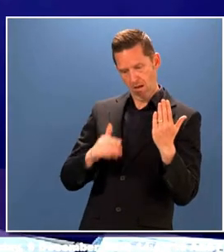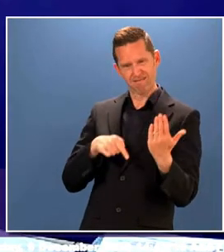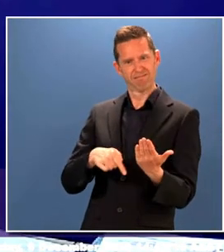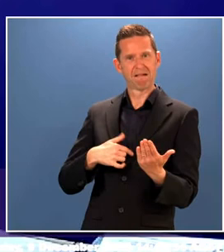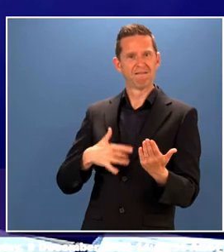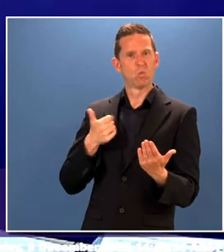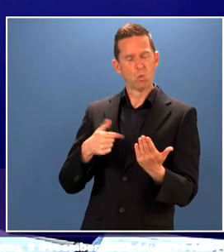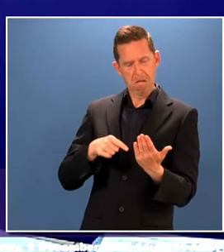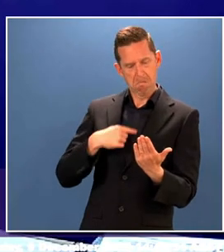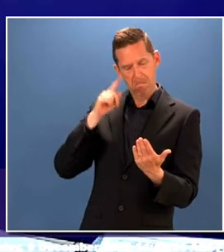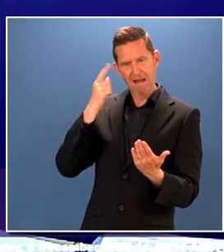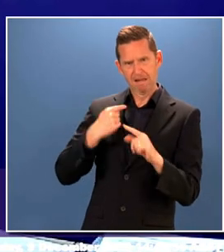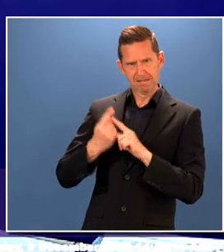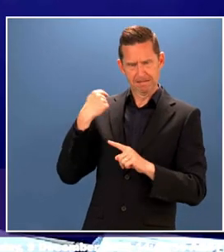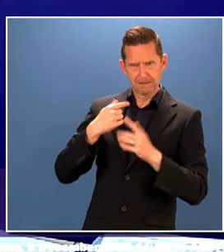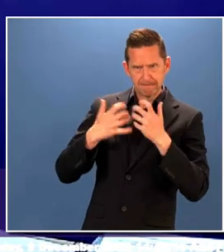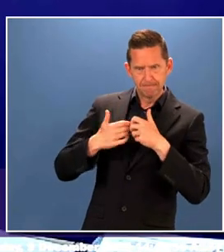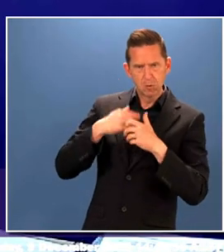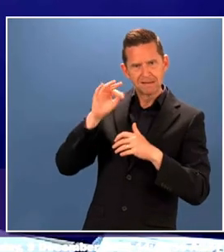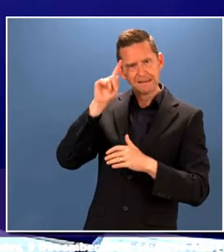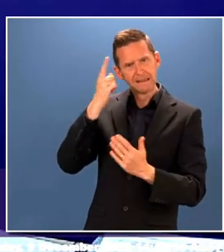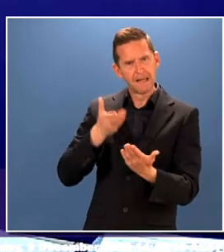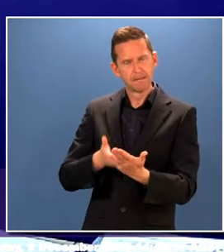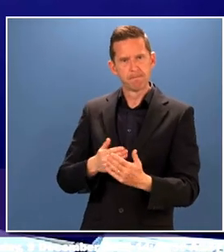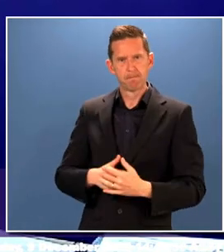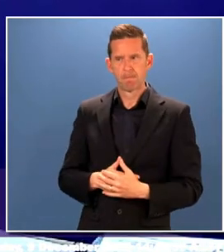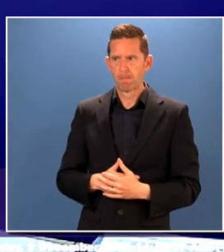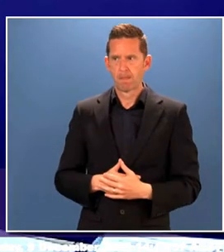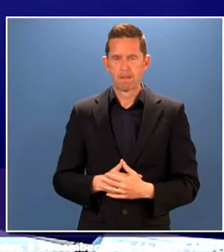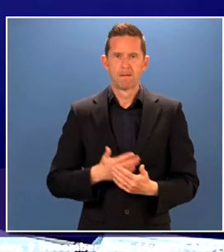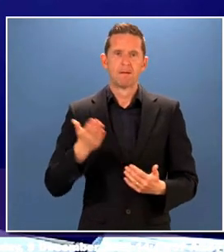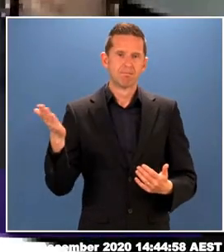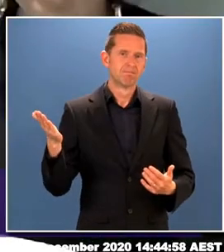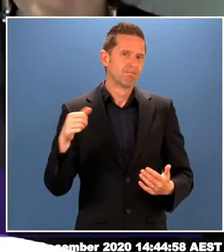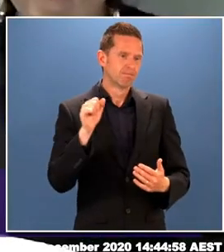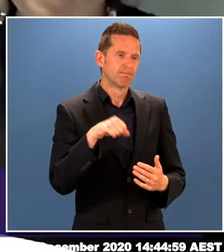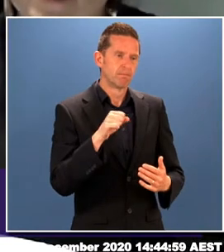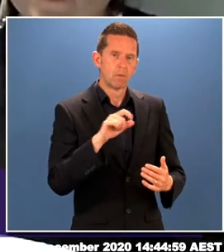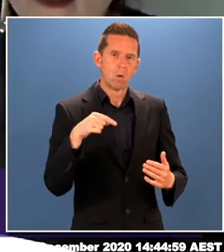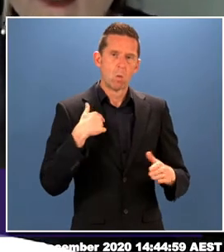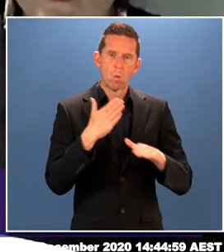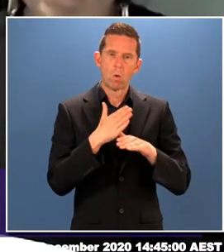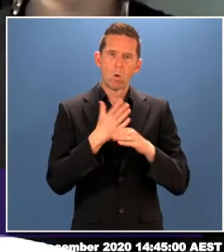that I've been quite anxious to understand. Yeah, we worked in collaboration with MatchWorks, which is